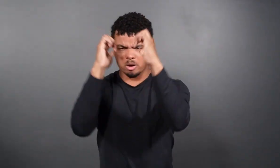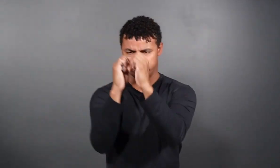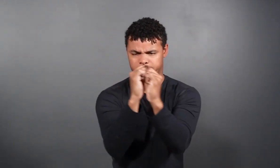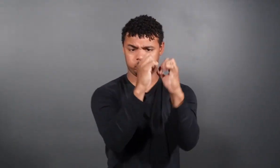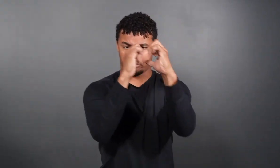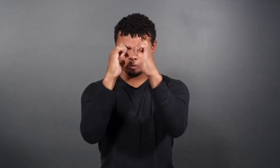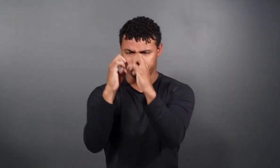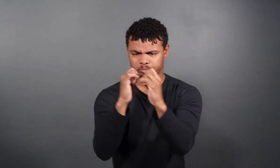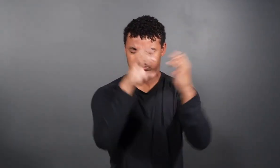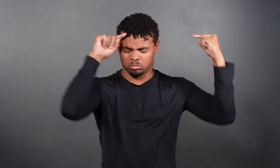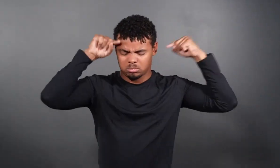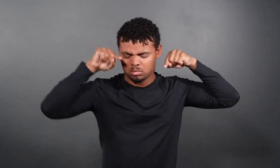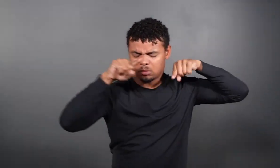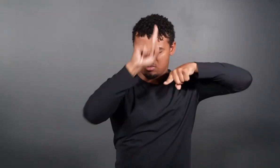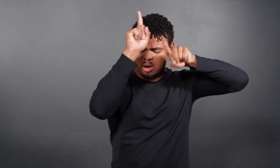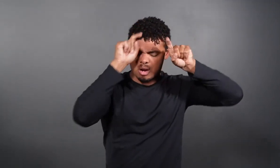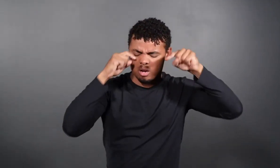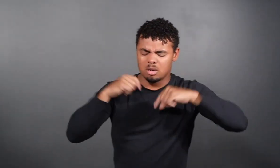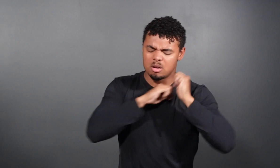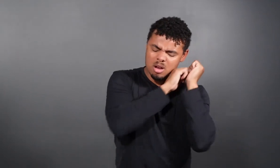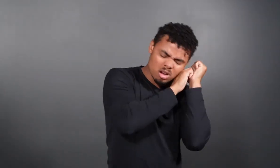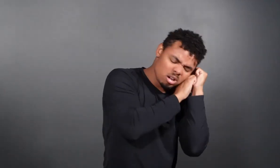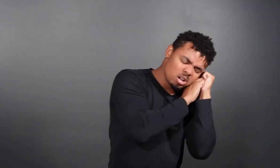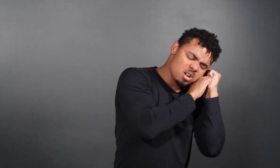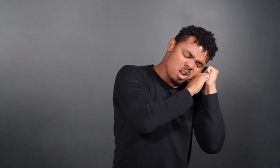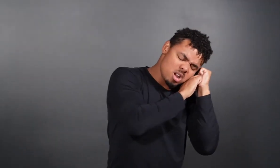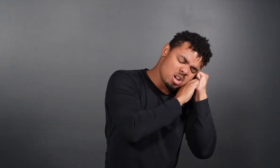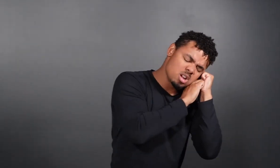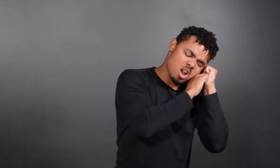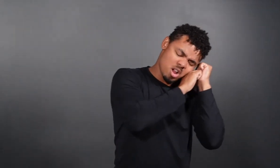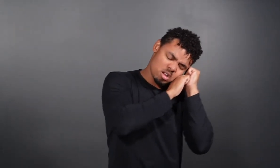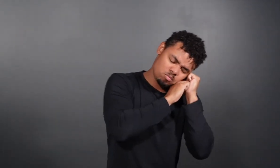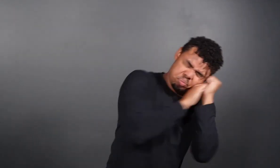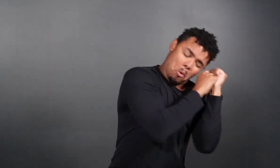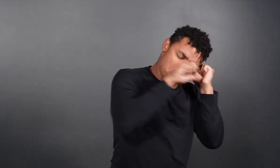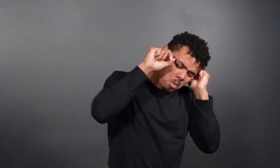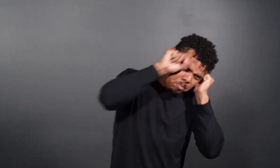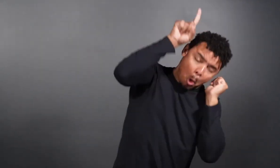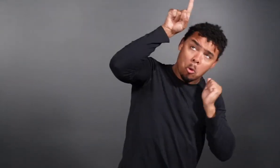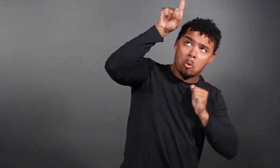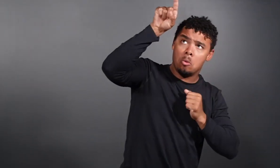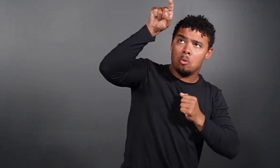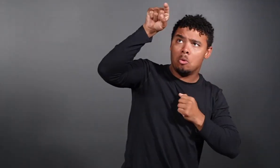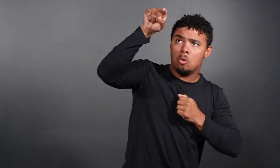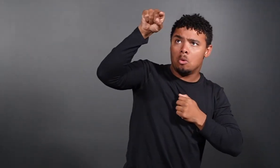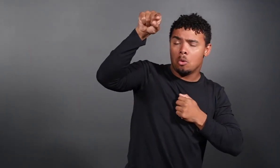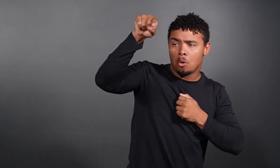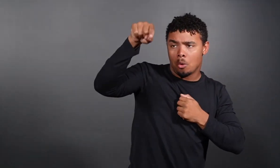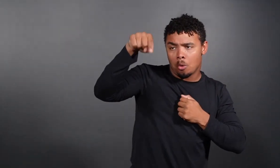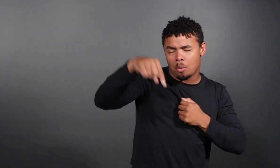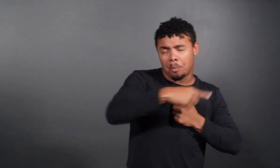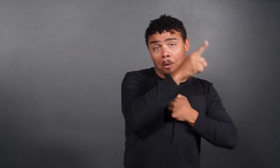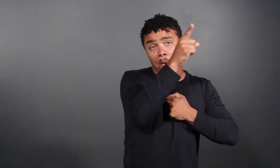a mind that buzzes with bubbling sparks a rocking motion BOOM! POW! a dream is made!